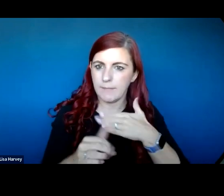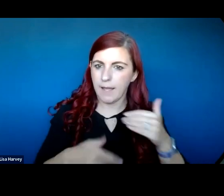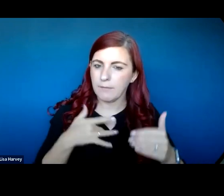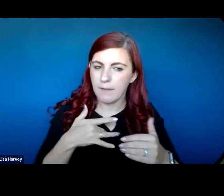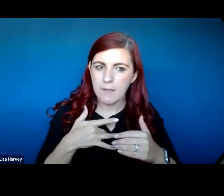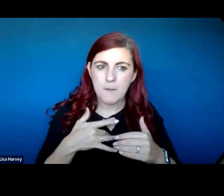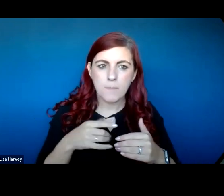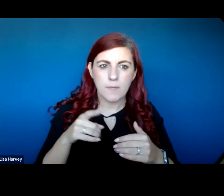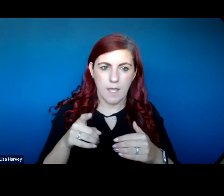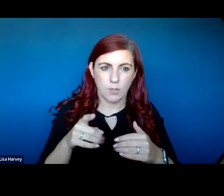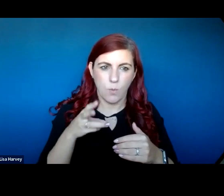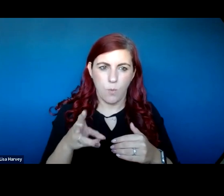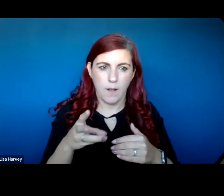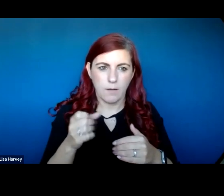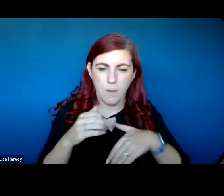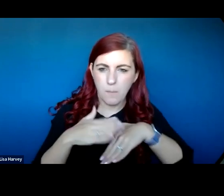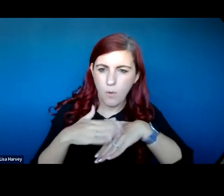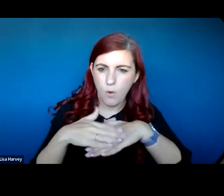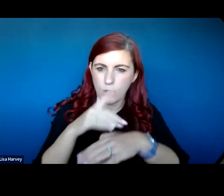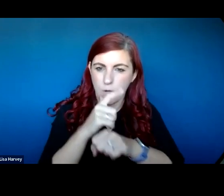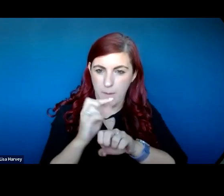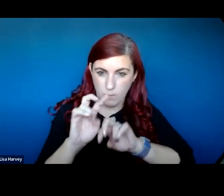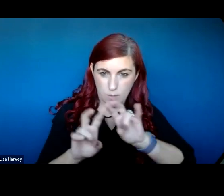And as you'll hear some more detail about the survey in a few moments,